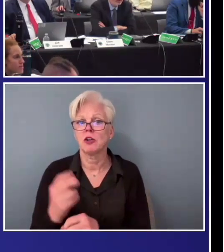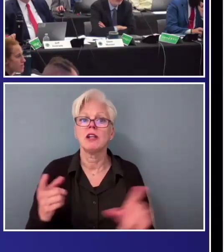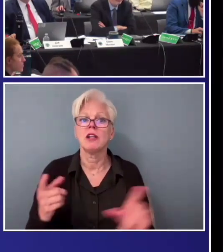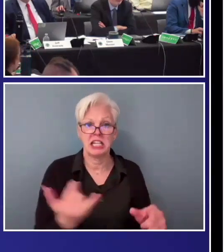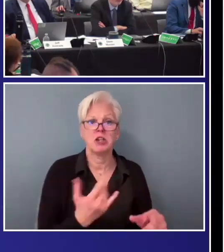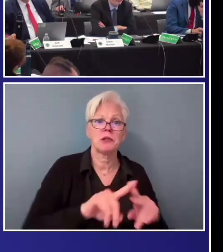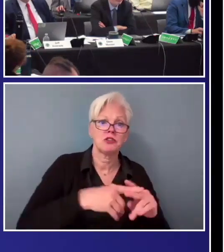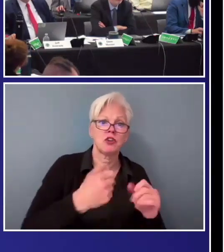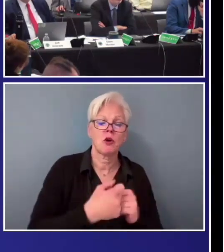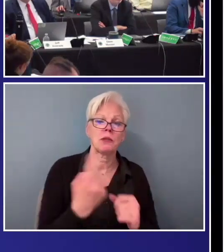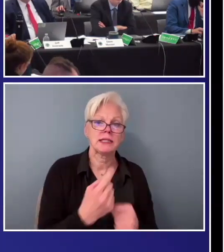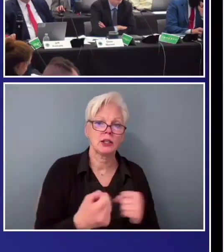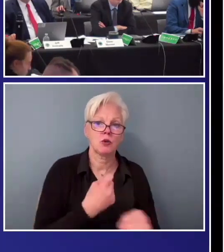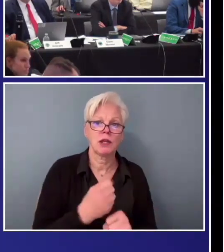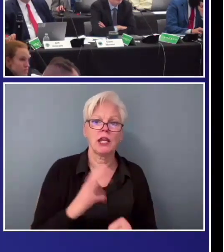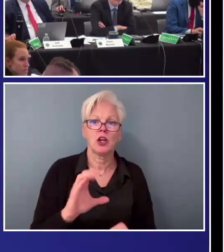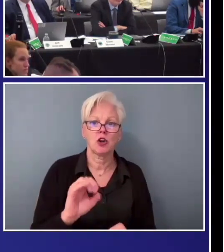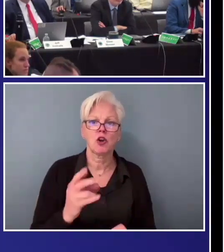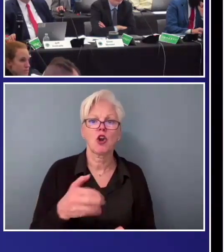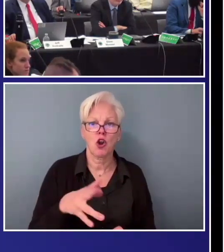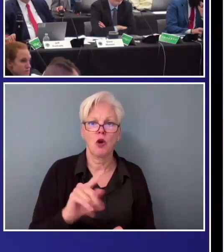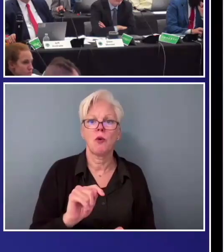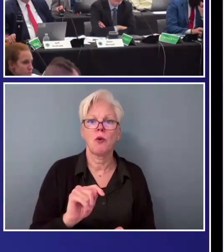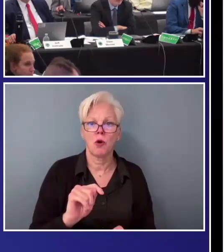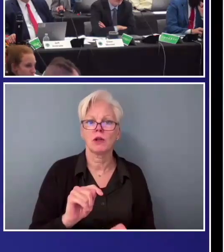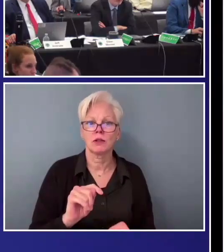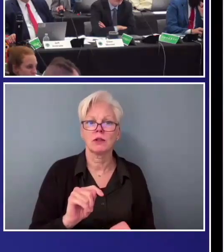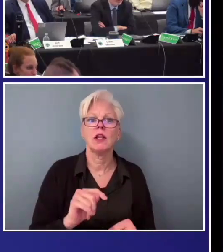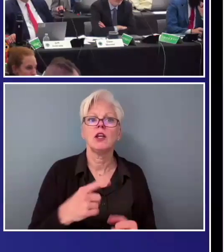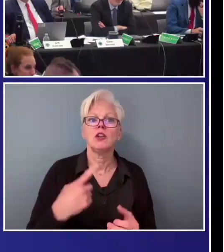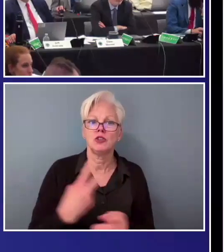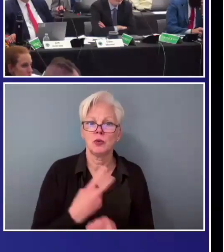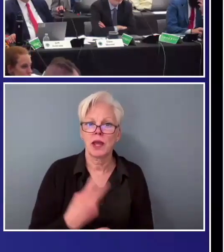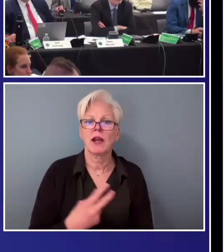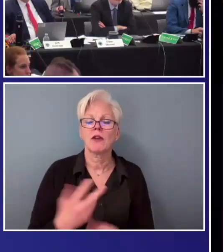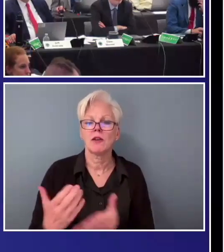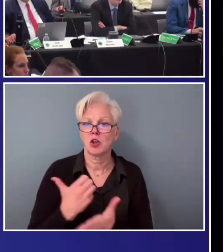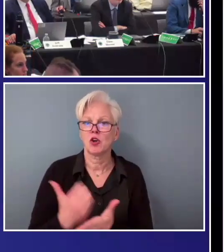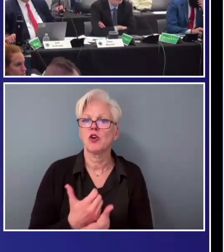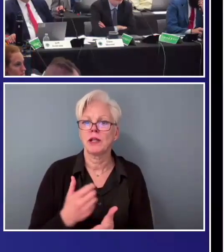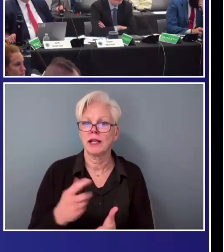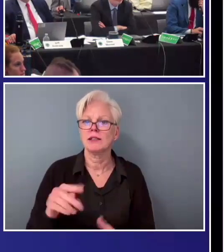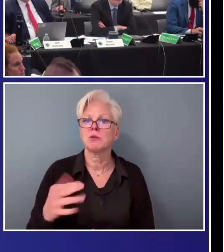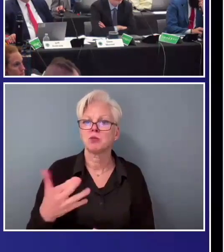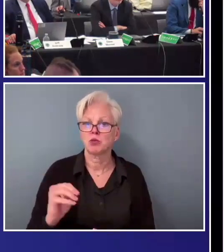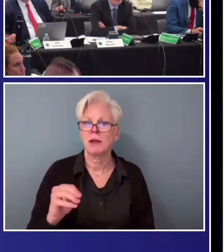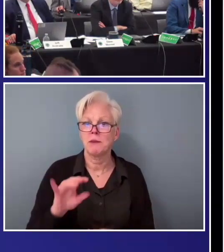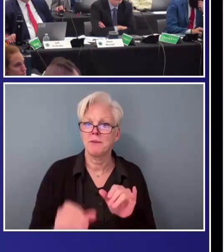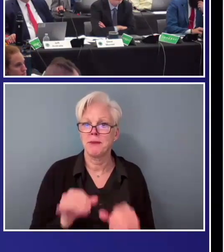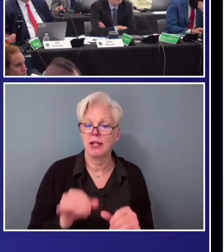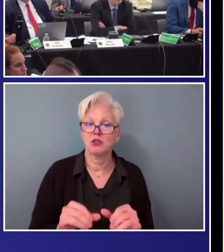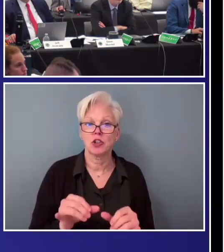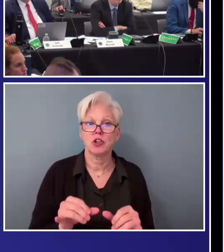year cohort to calculate the earnings premium measure. So let's just scroll down just a tiny bit further.